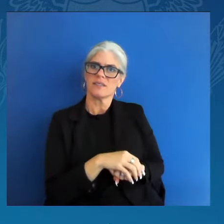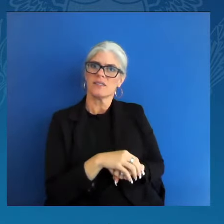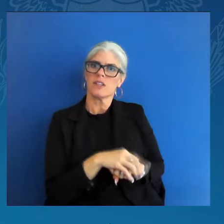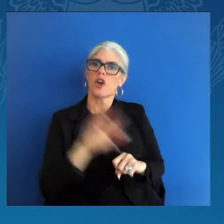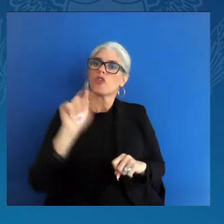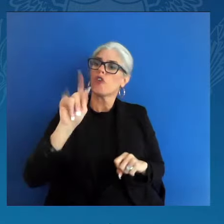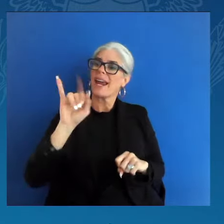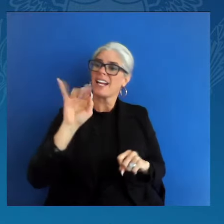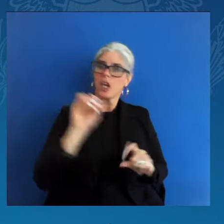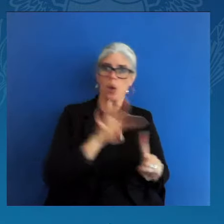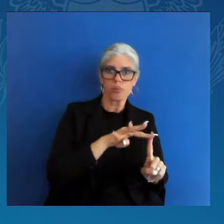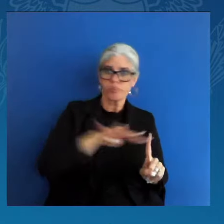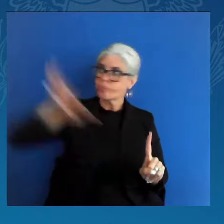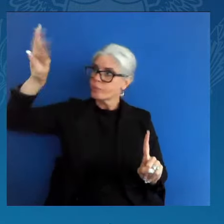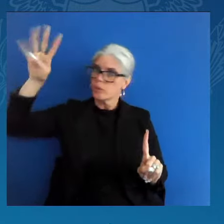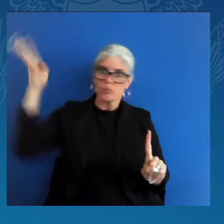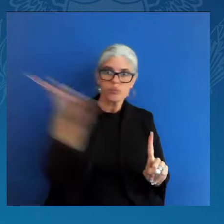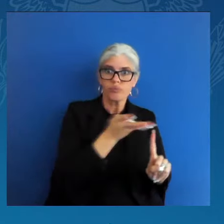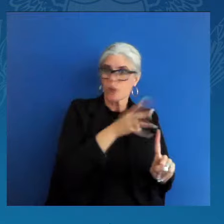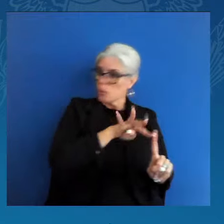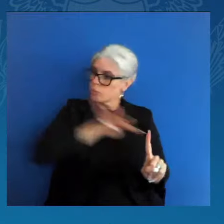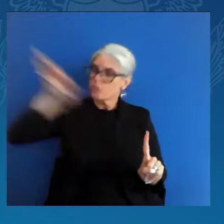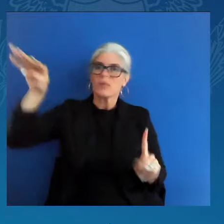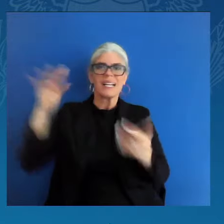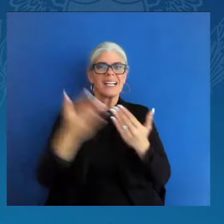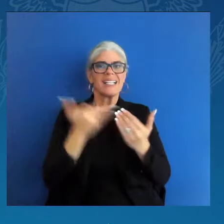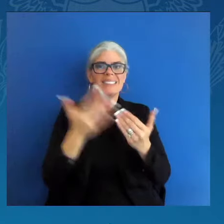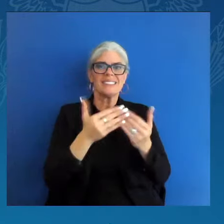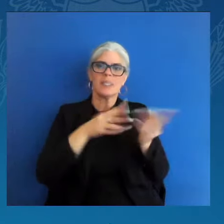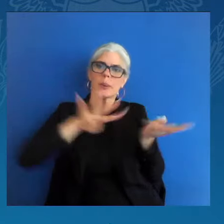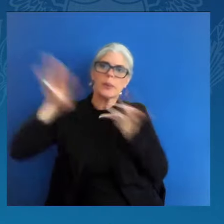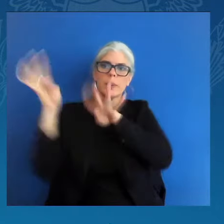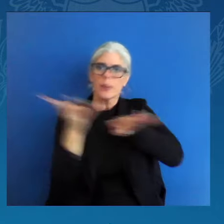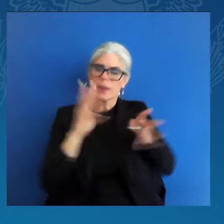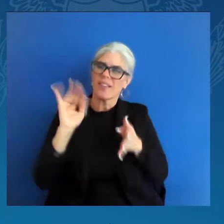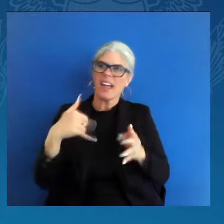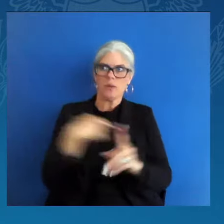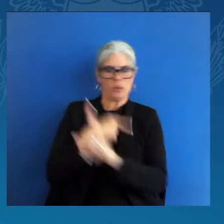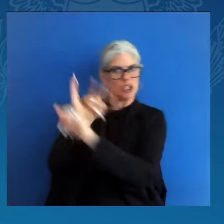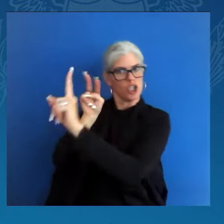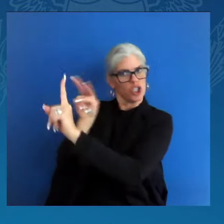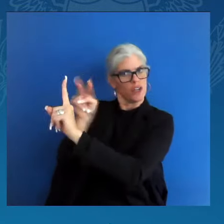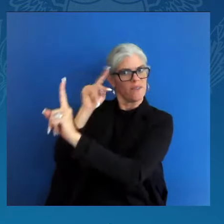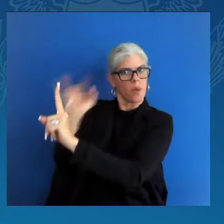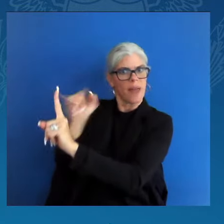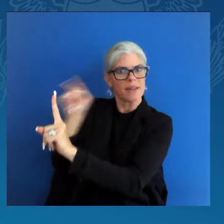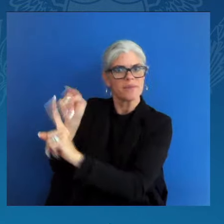to advance our scientific understanding of the earth, of the moon, of our solar system and beyond.